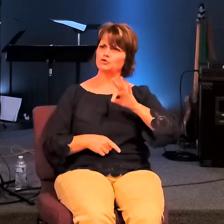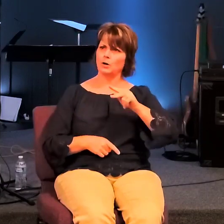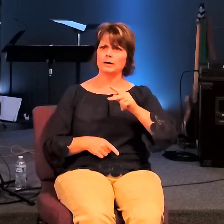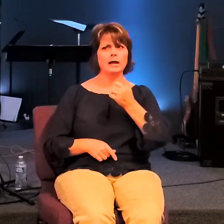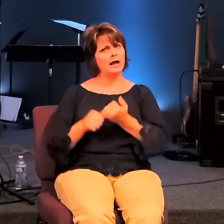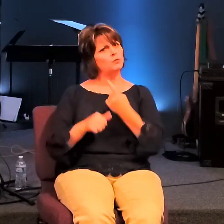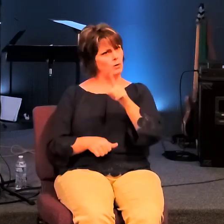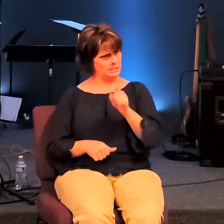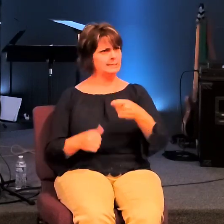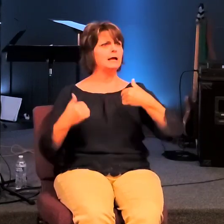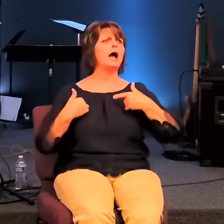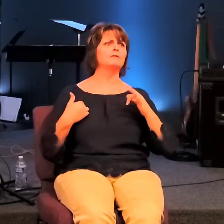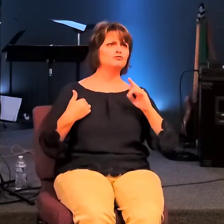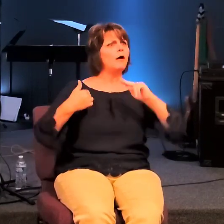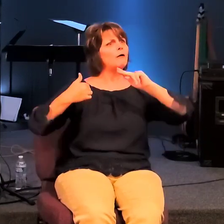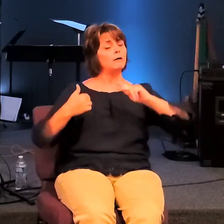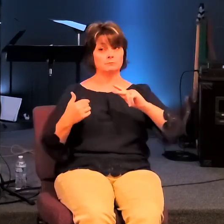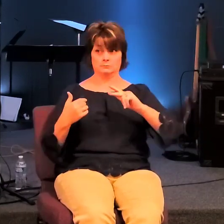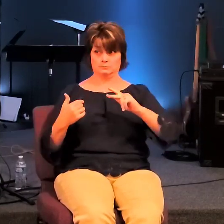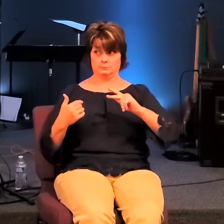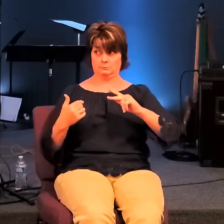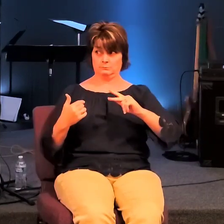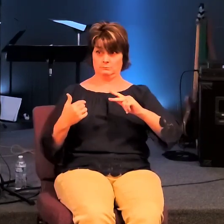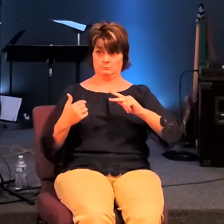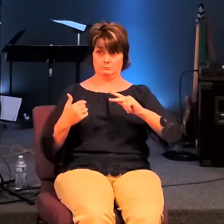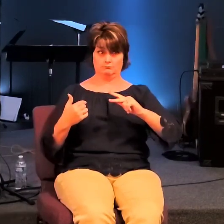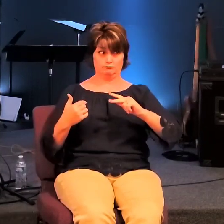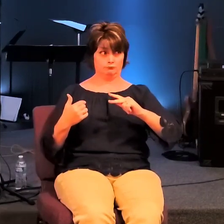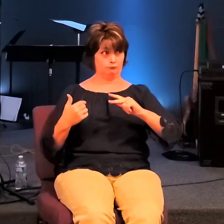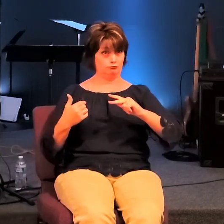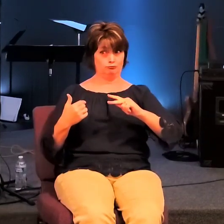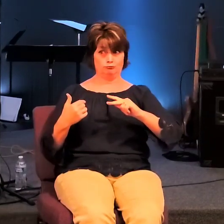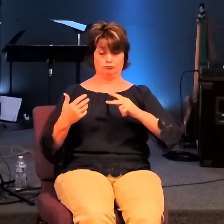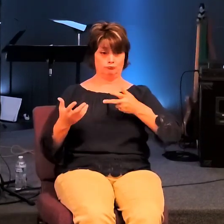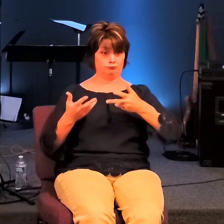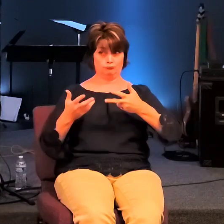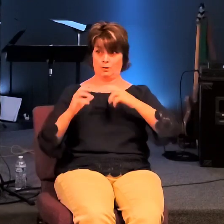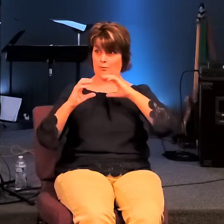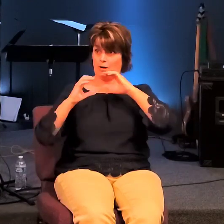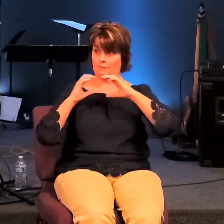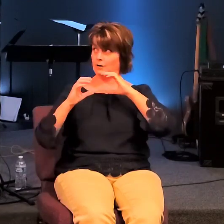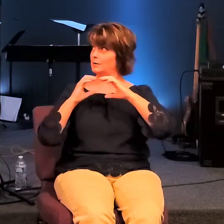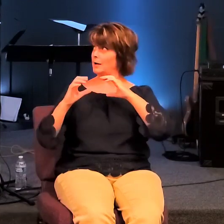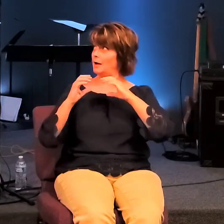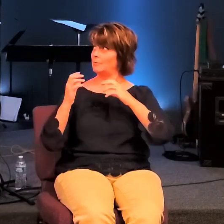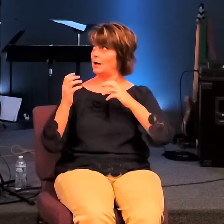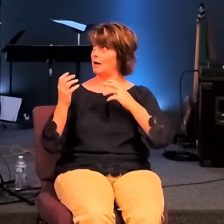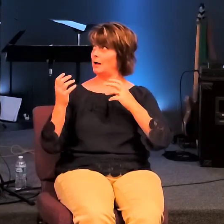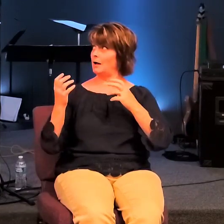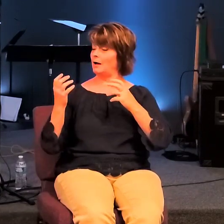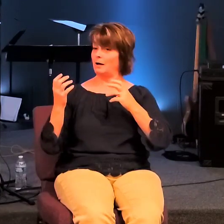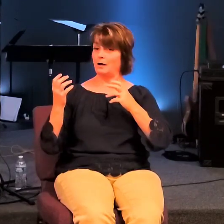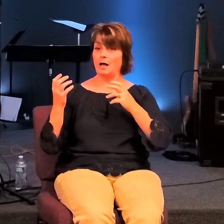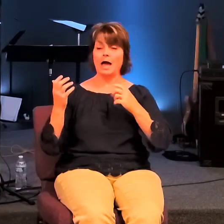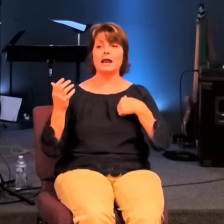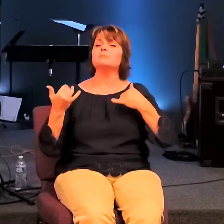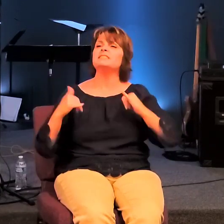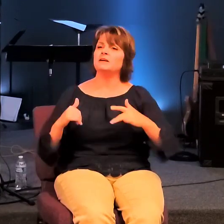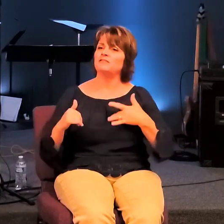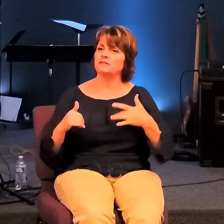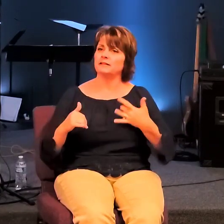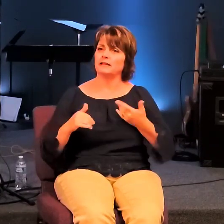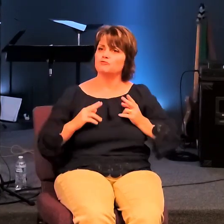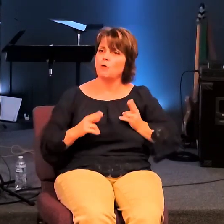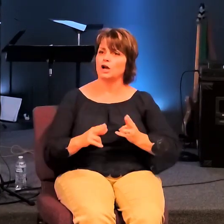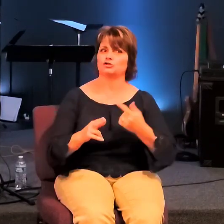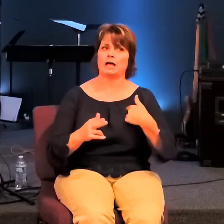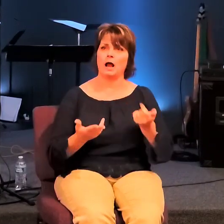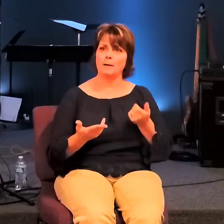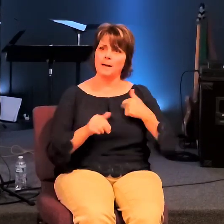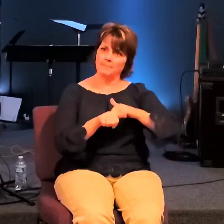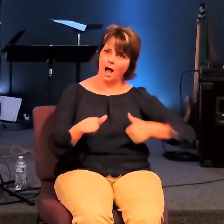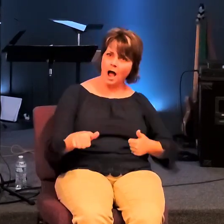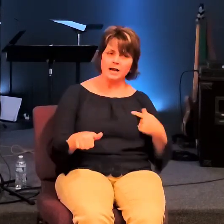to have one and you know and so we're having all this conversation and then and so I am